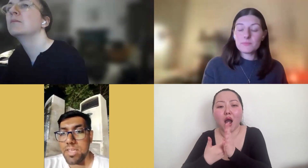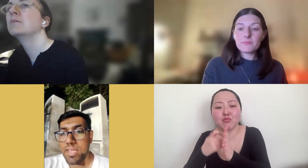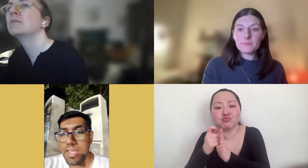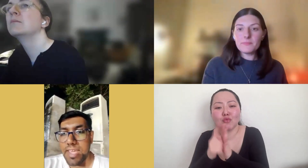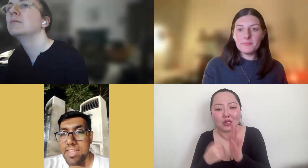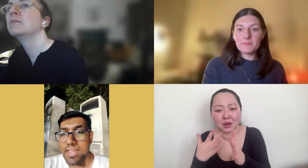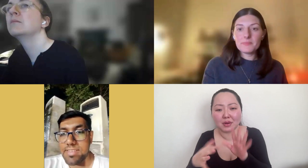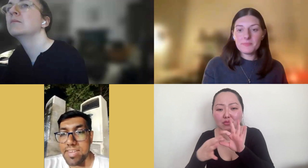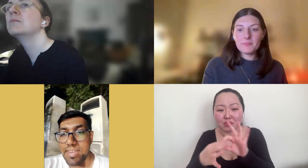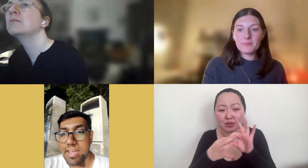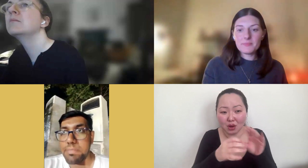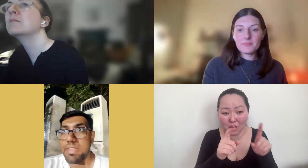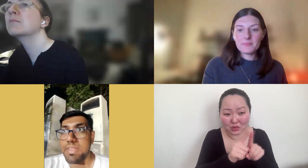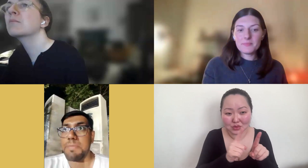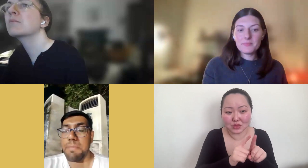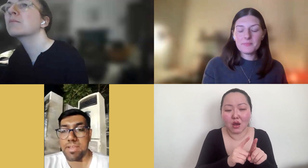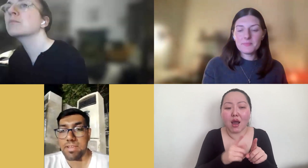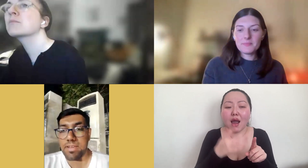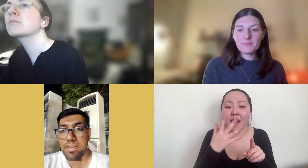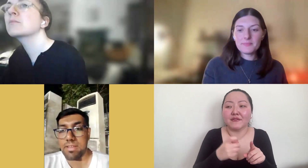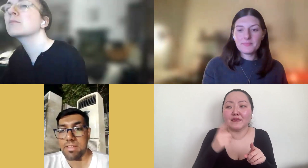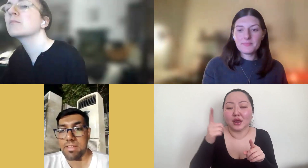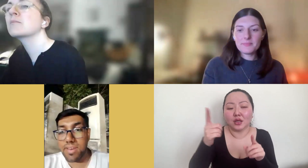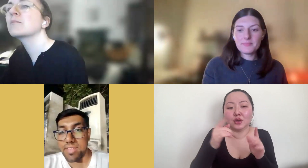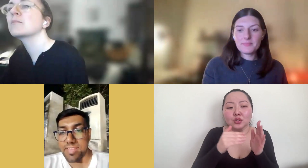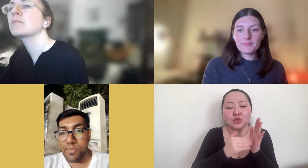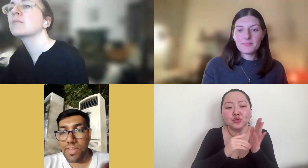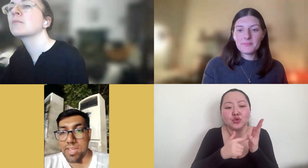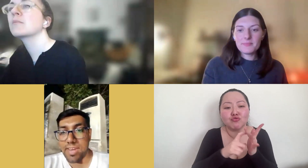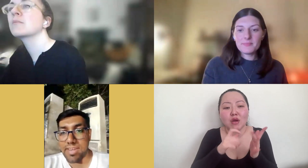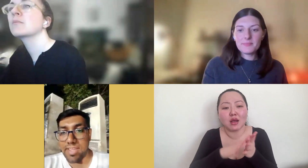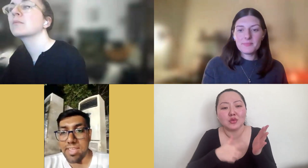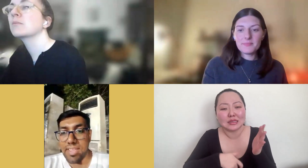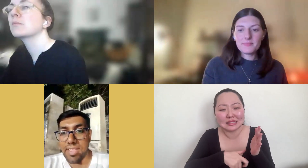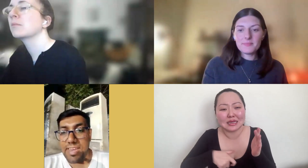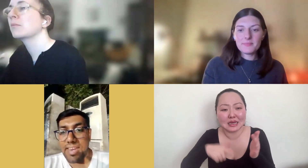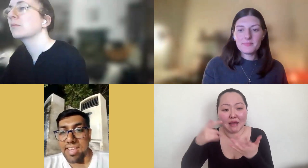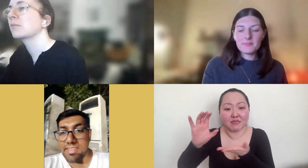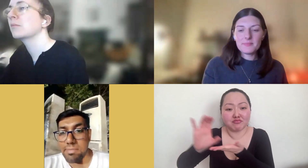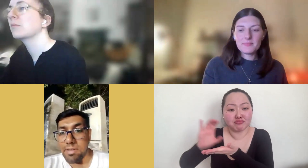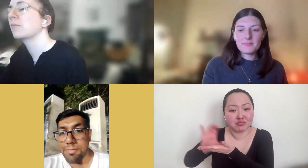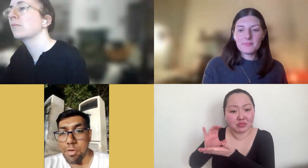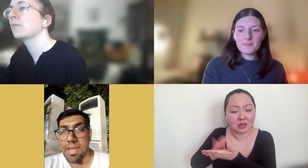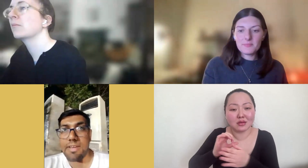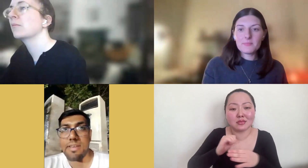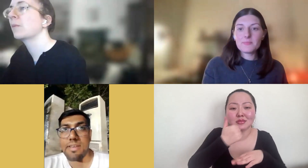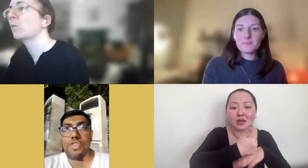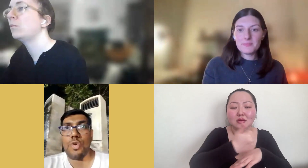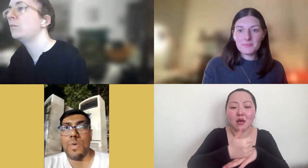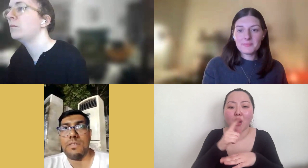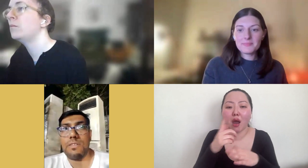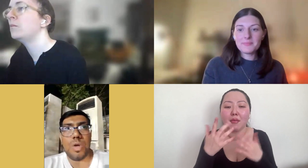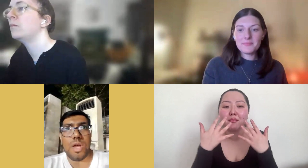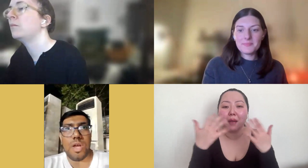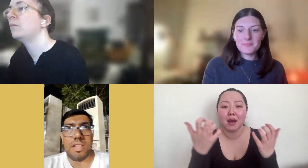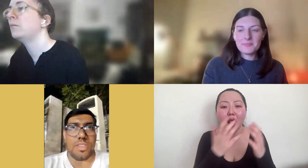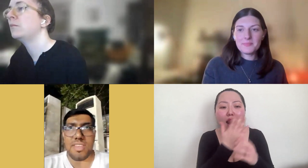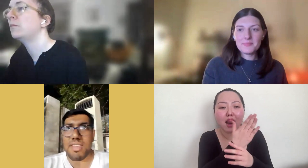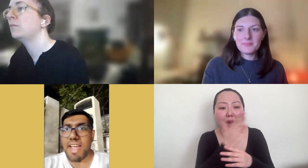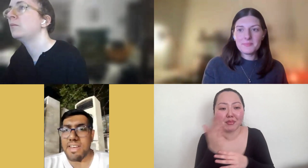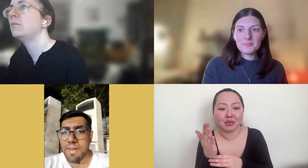us in setting up the public libraries that we are creating in an accessible format. So these are